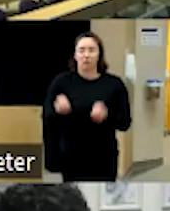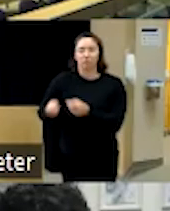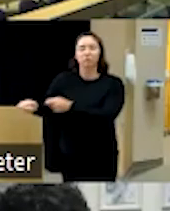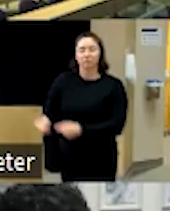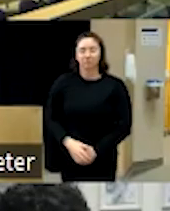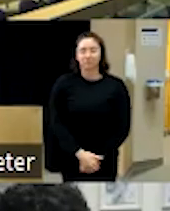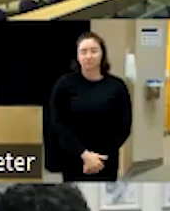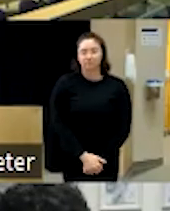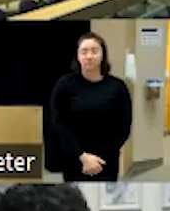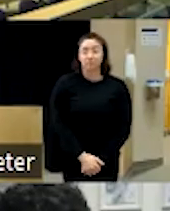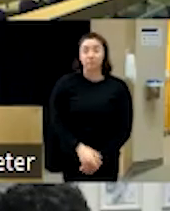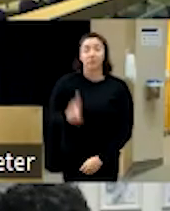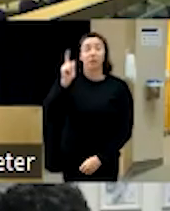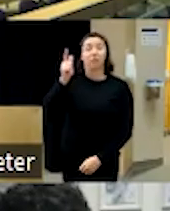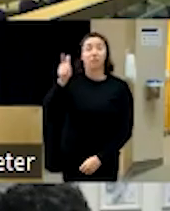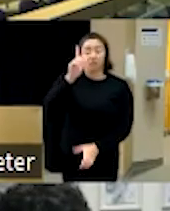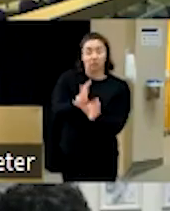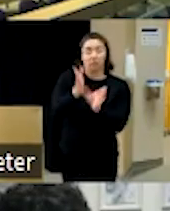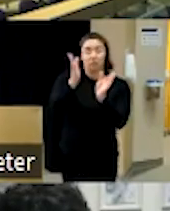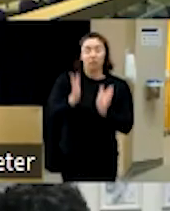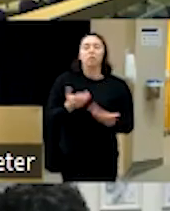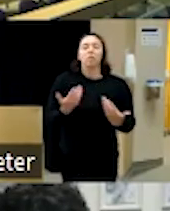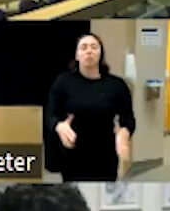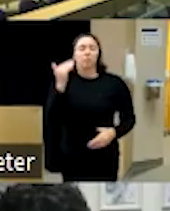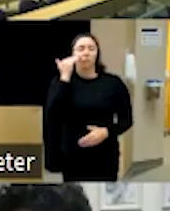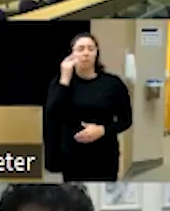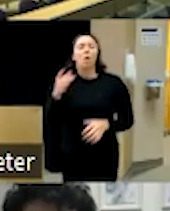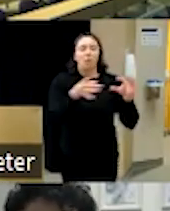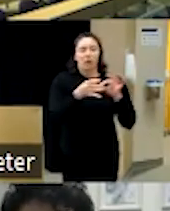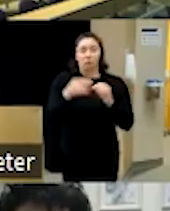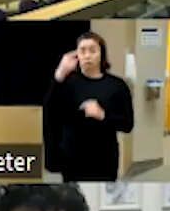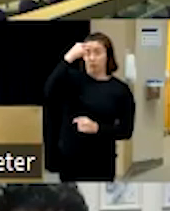an electrophysiologist and he already saw that there is a connection between the brain and so